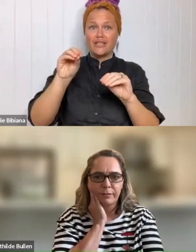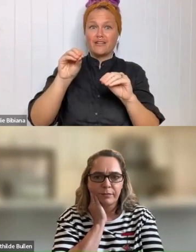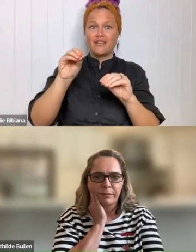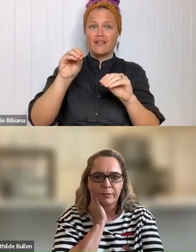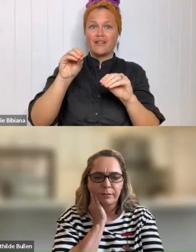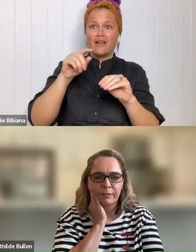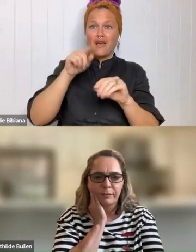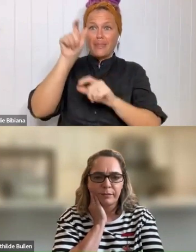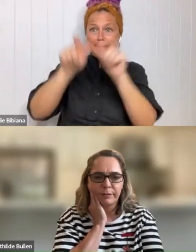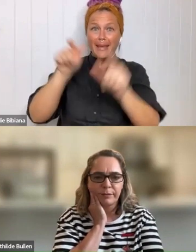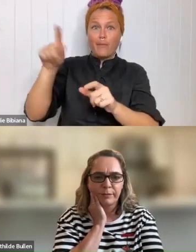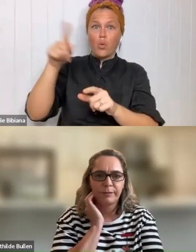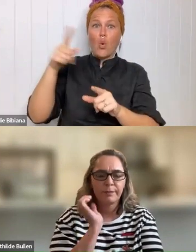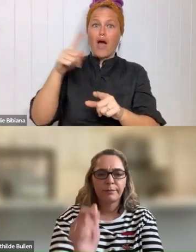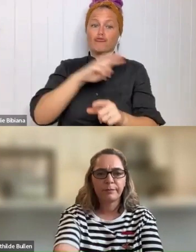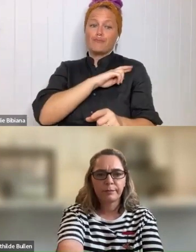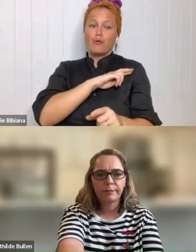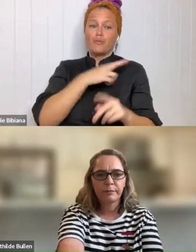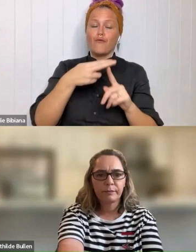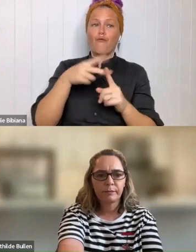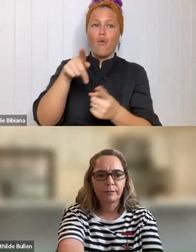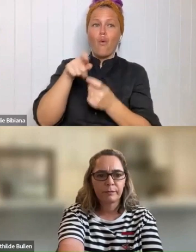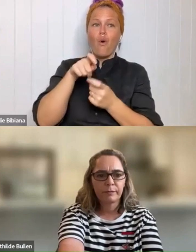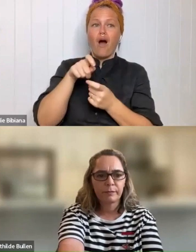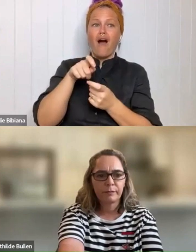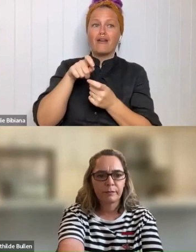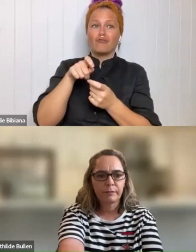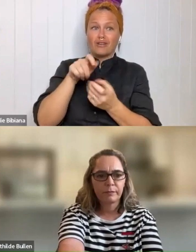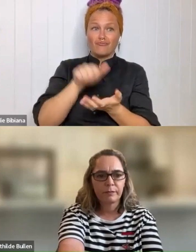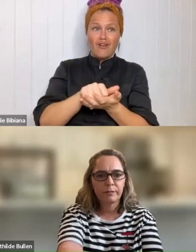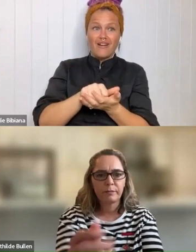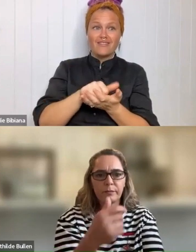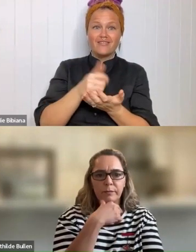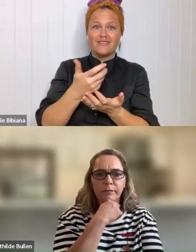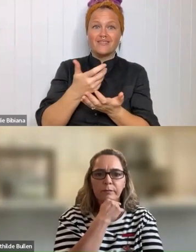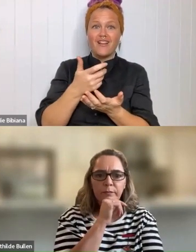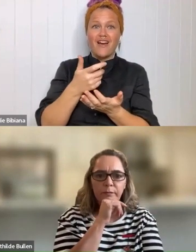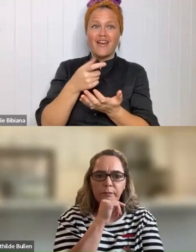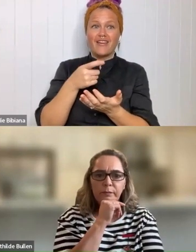responsible for hiring. Isn't it like kind of asking those people